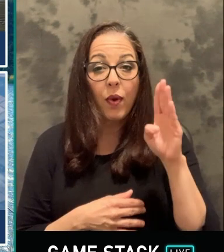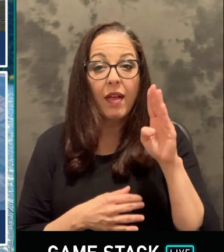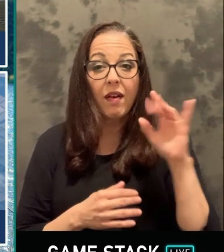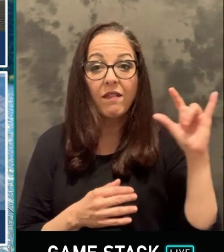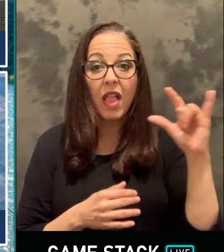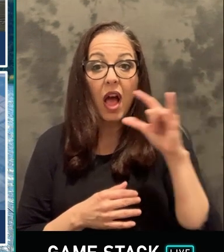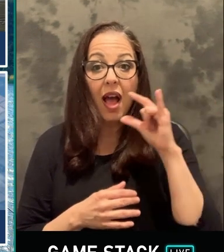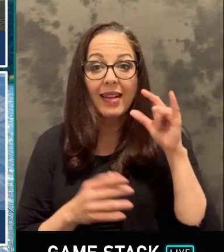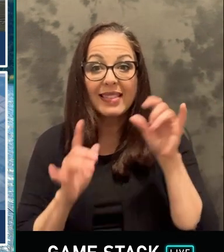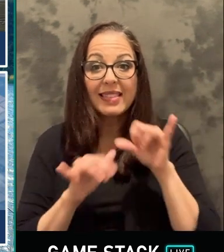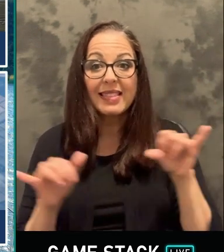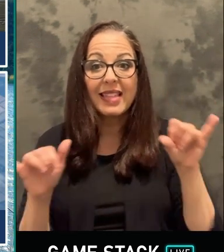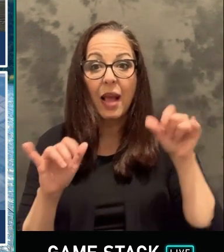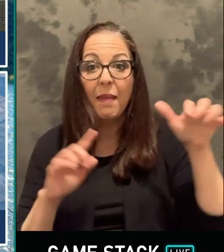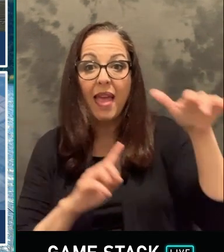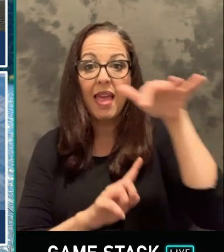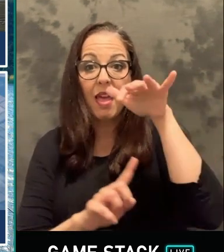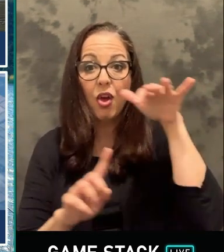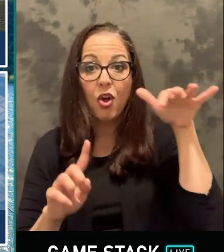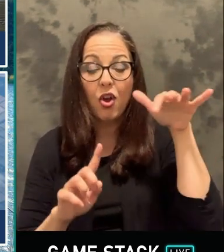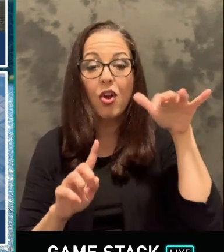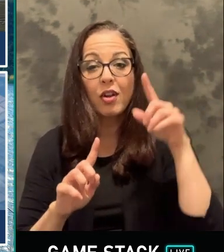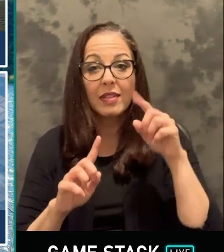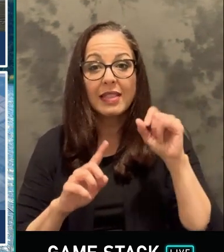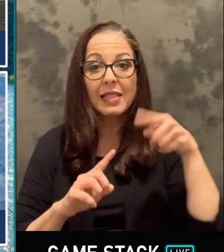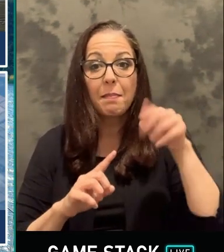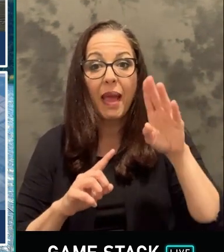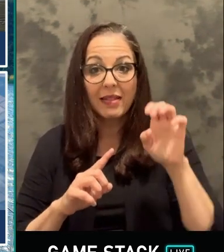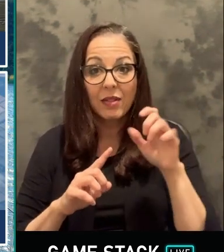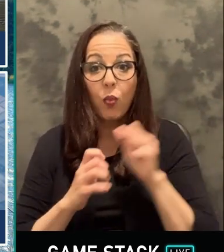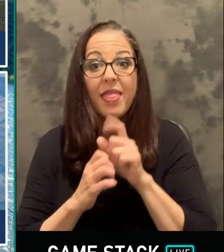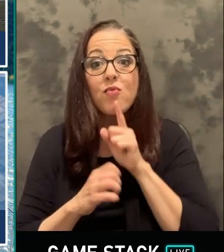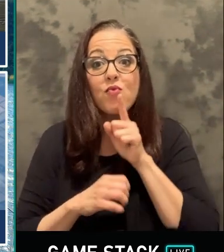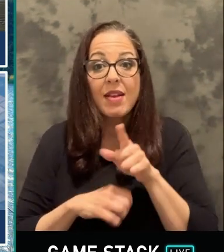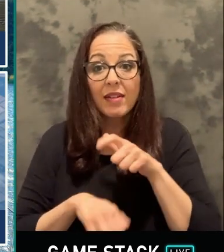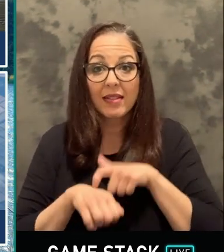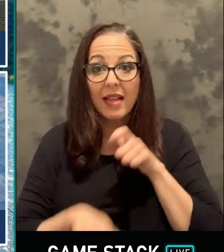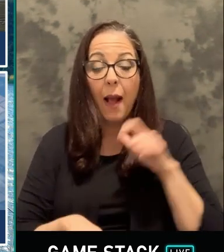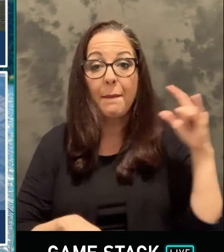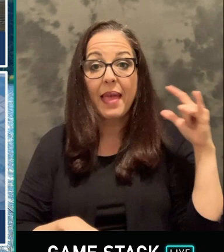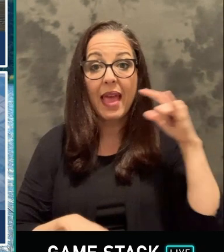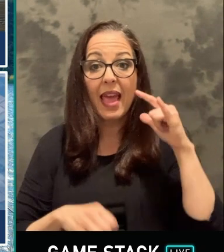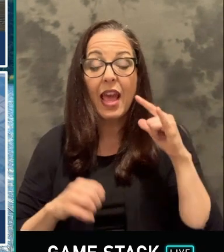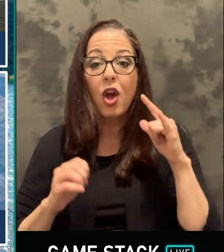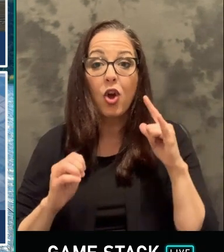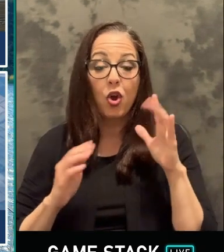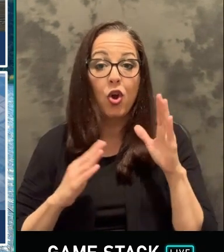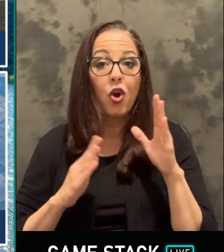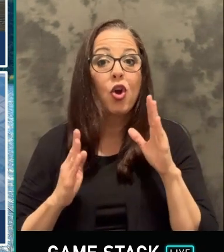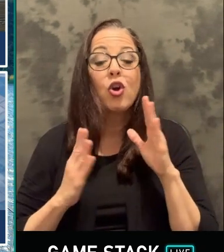And with the real time air traffic and using the true navigation data and on top of that,